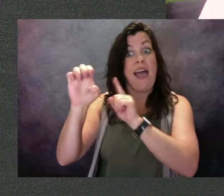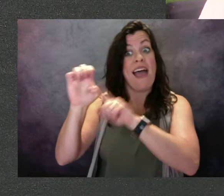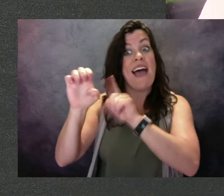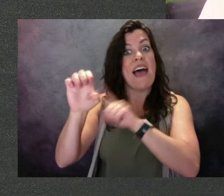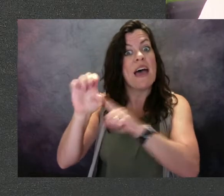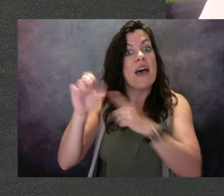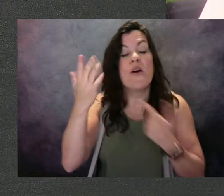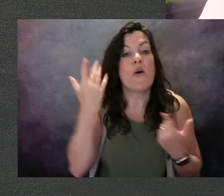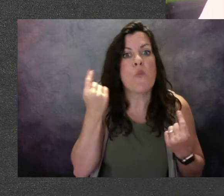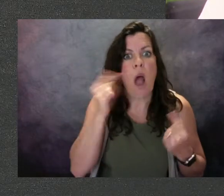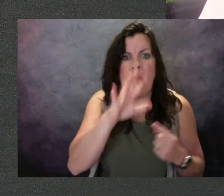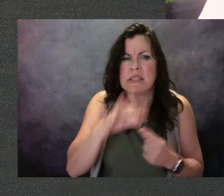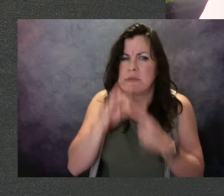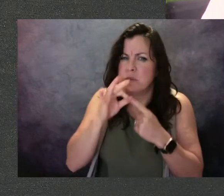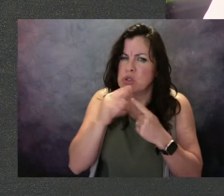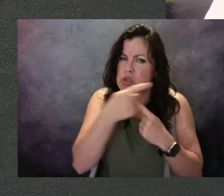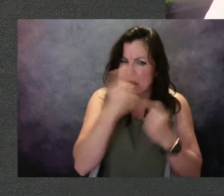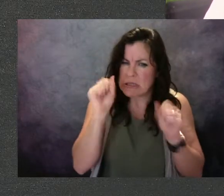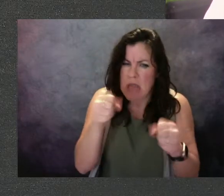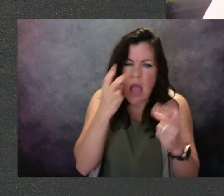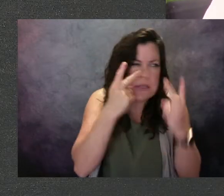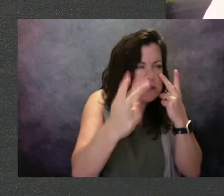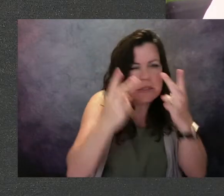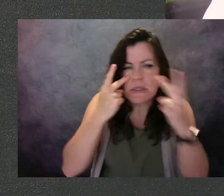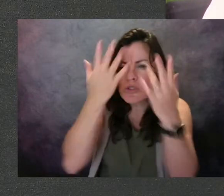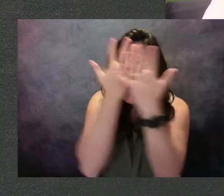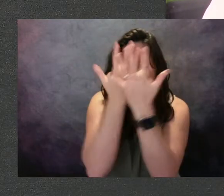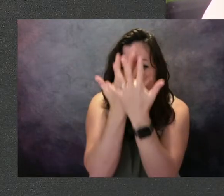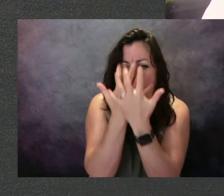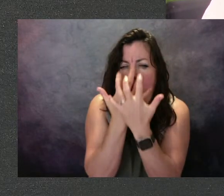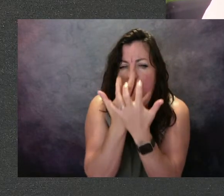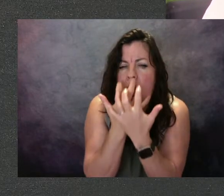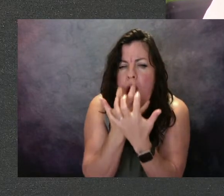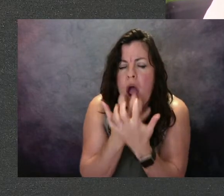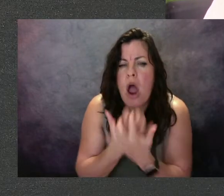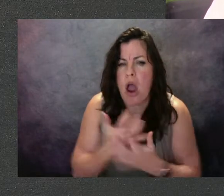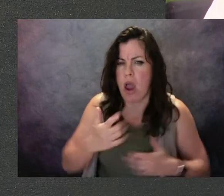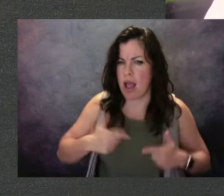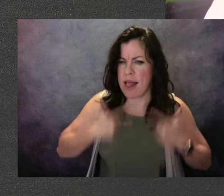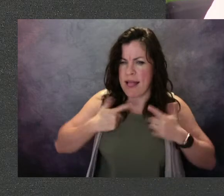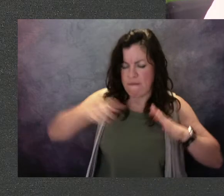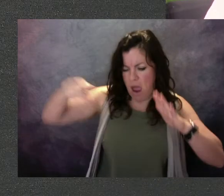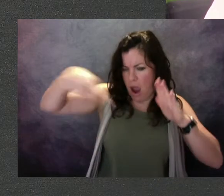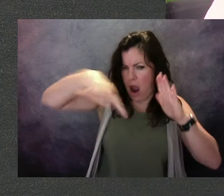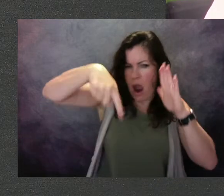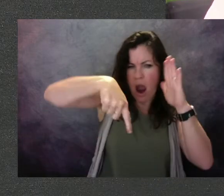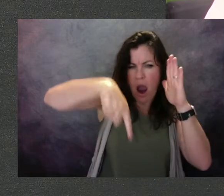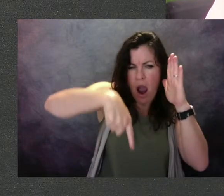where it's extremely dark. They can't see very well, most fish can, but this one here is exceptional.